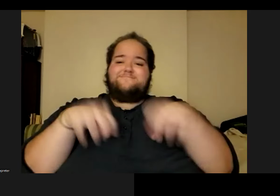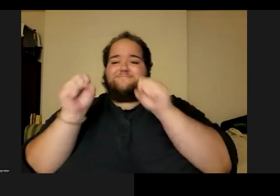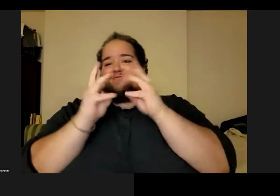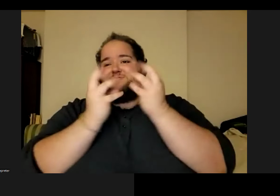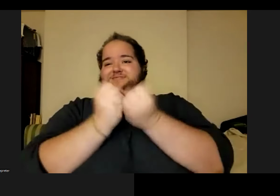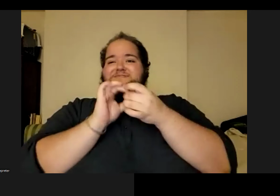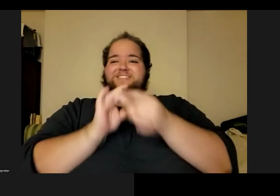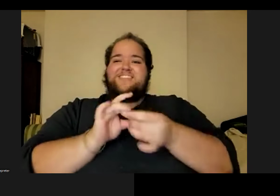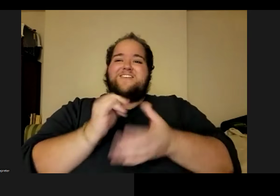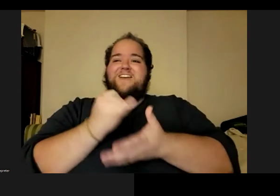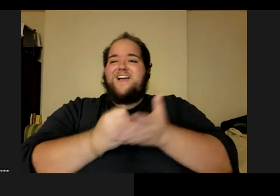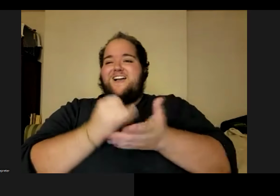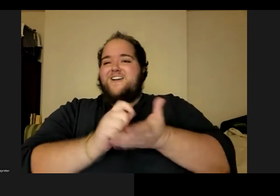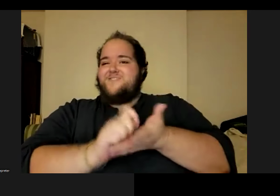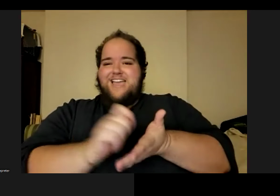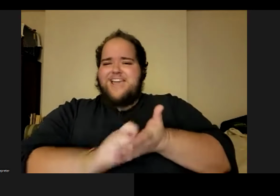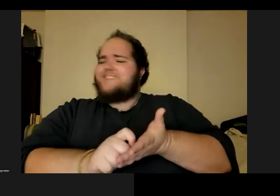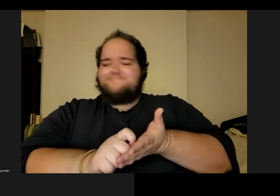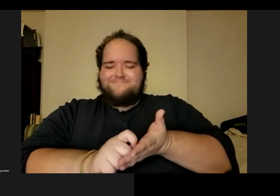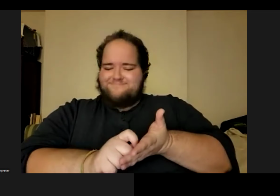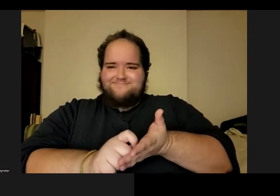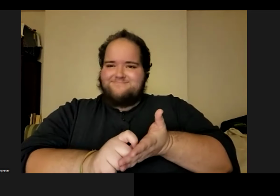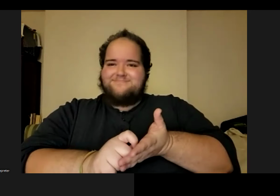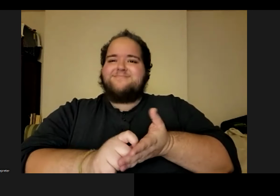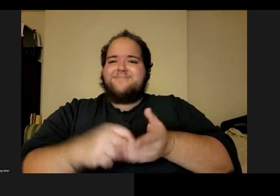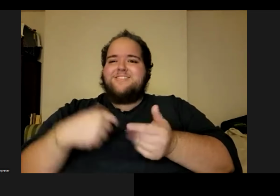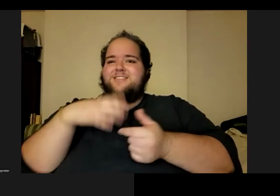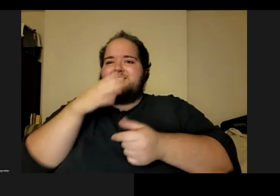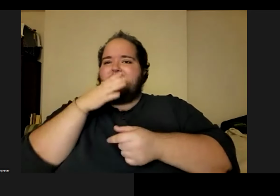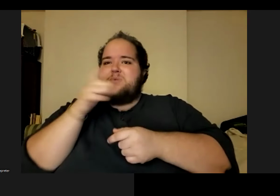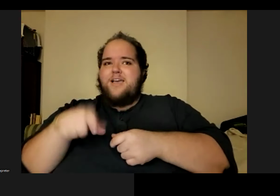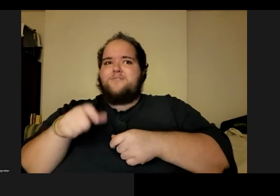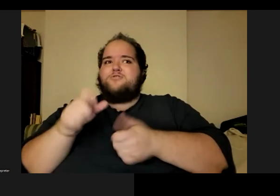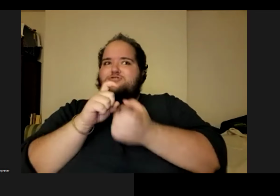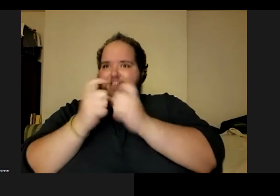Because… you're going to have to change that next year.